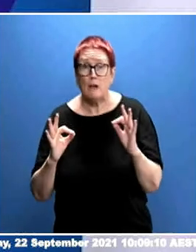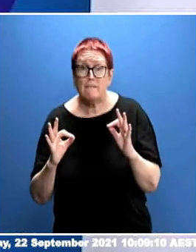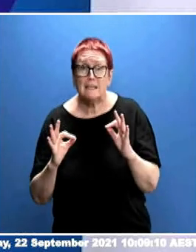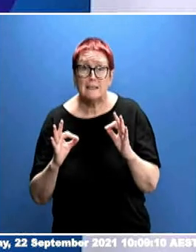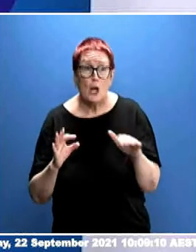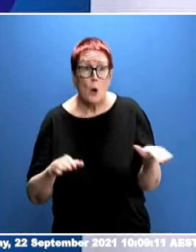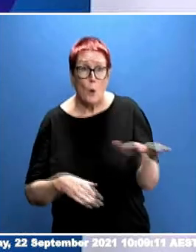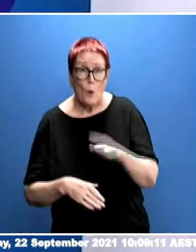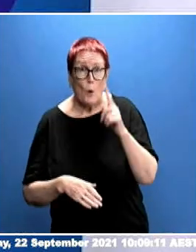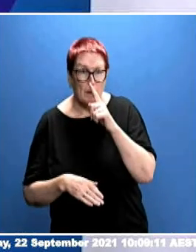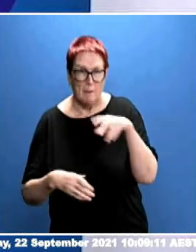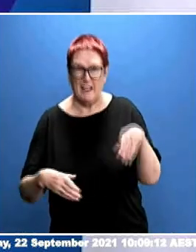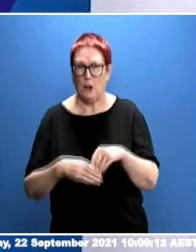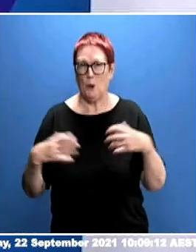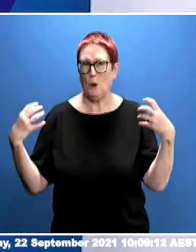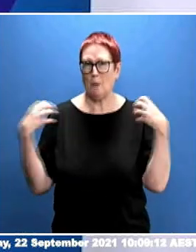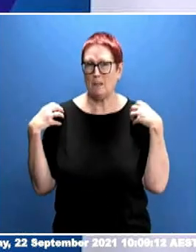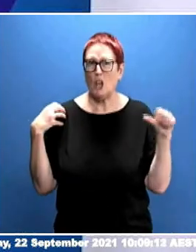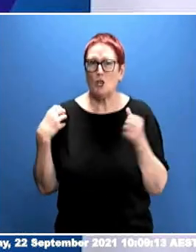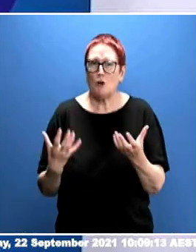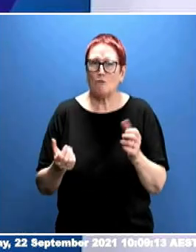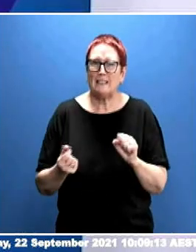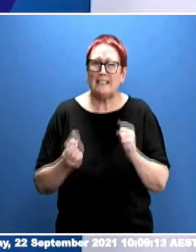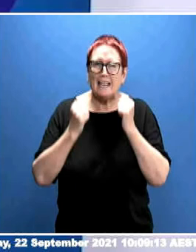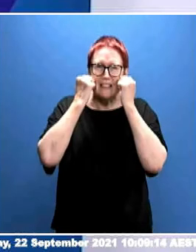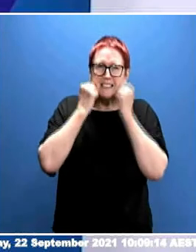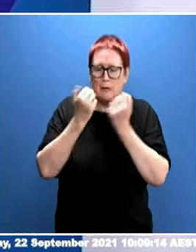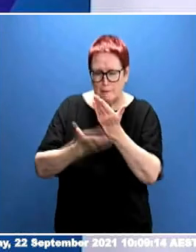Commissioners, should get statements well in advance of the hearing and ---